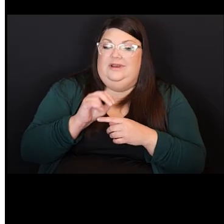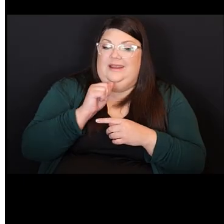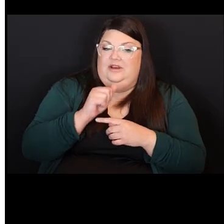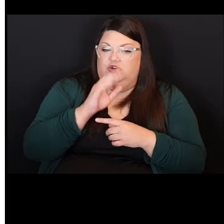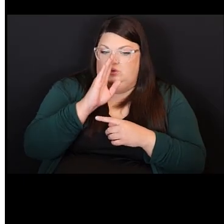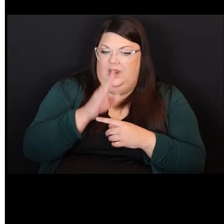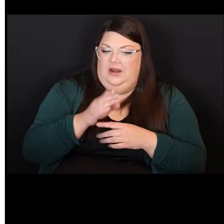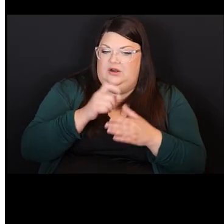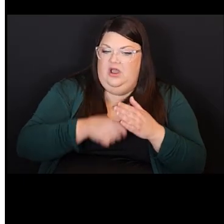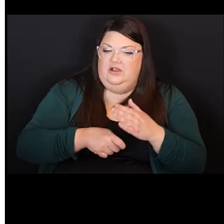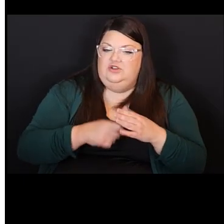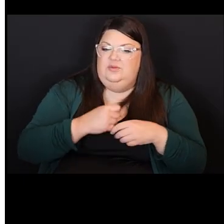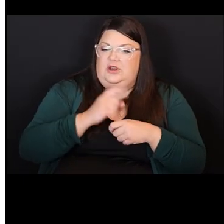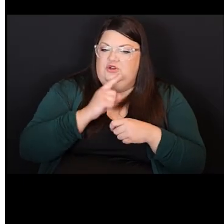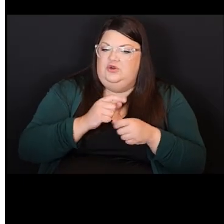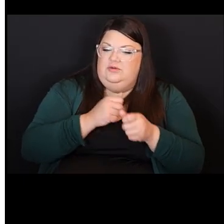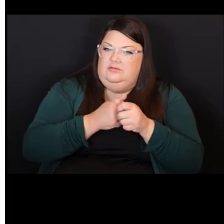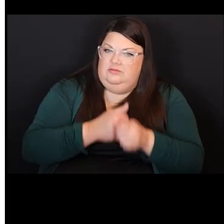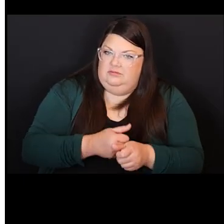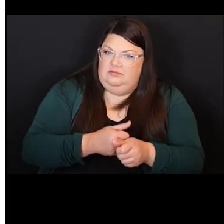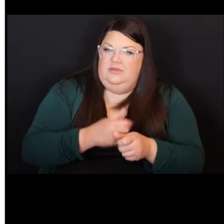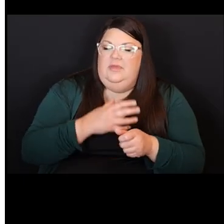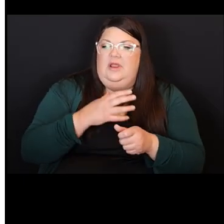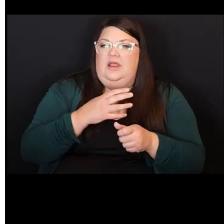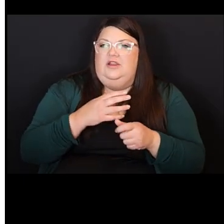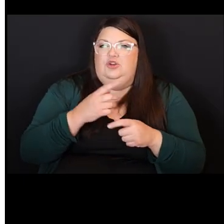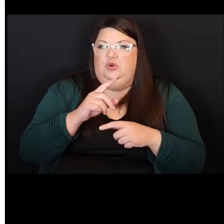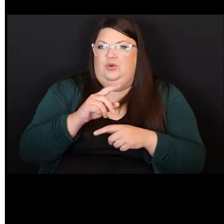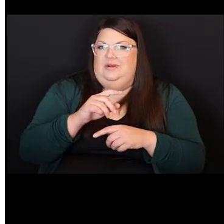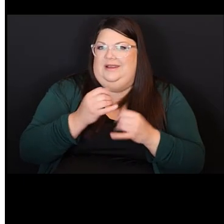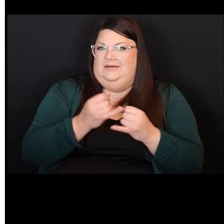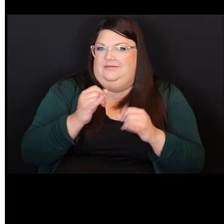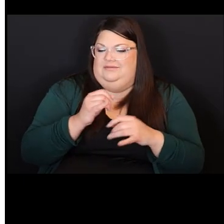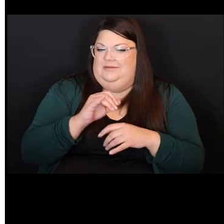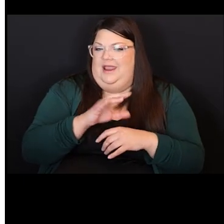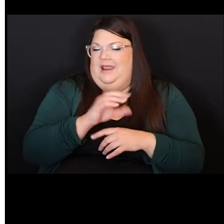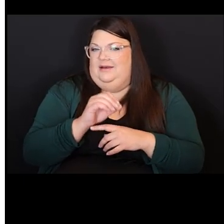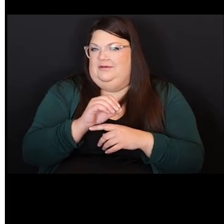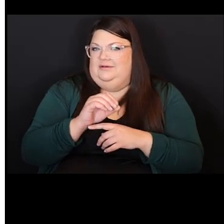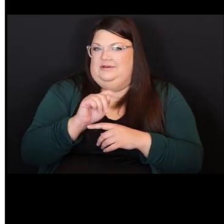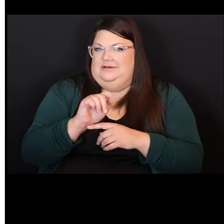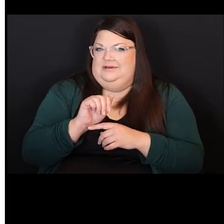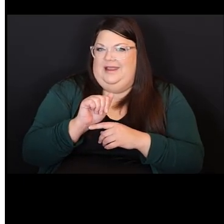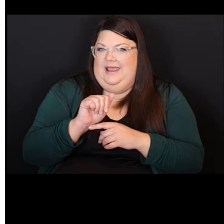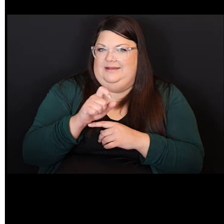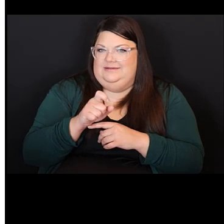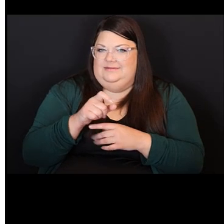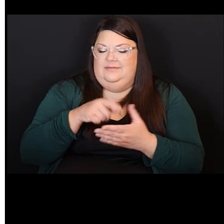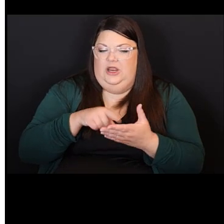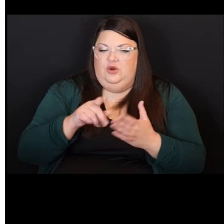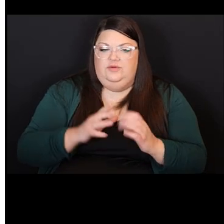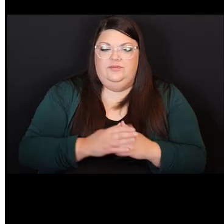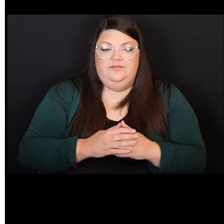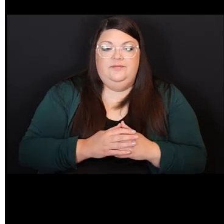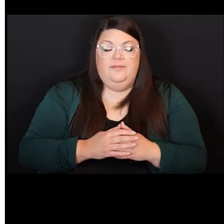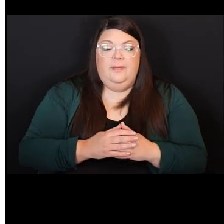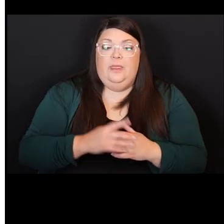of grant funds to taxpayers. Slide 3, Who is Responsible